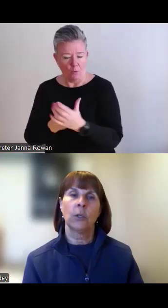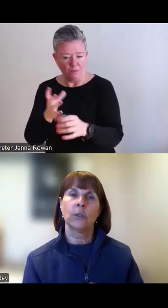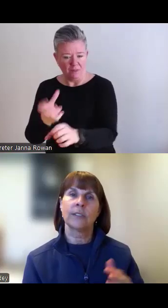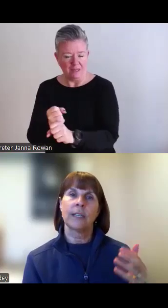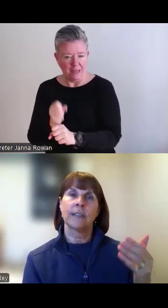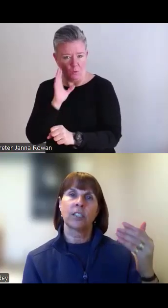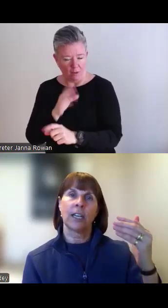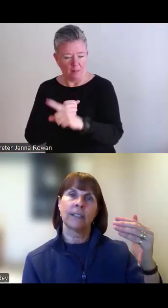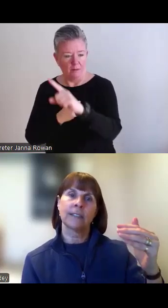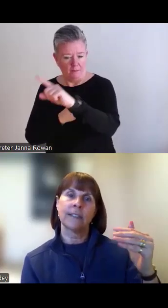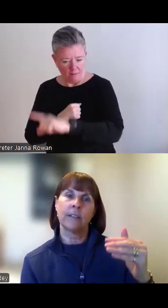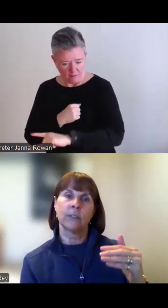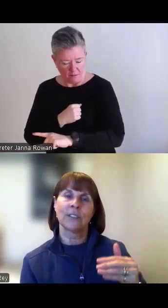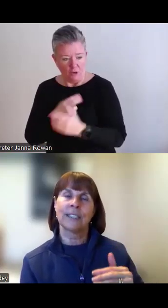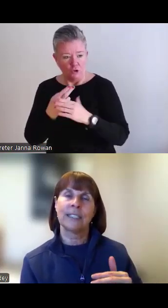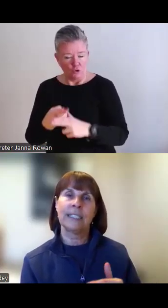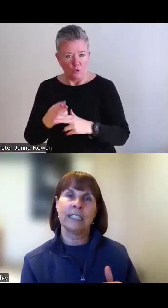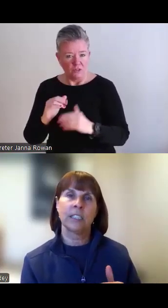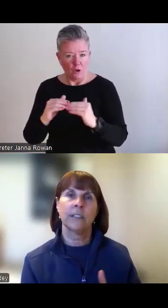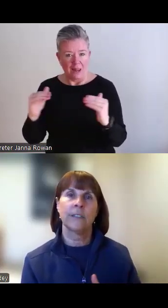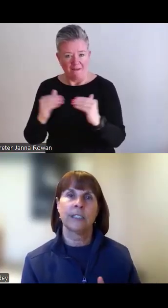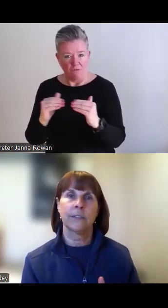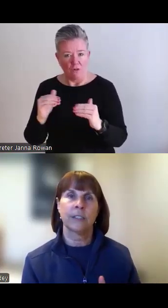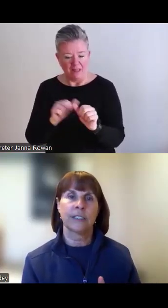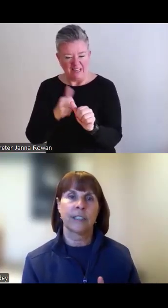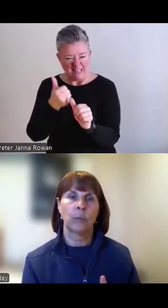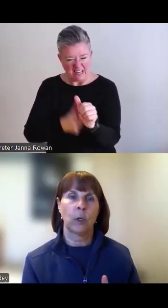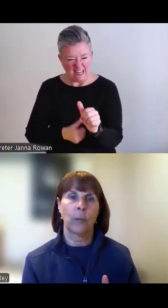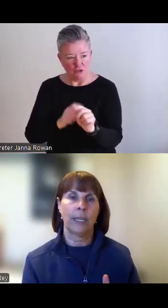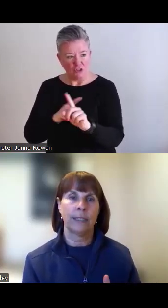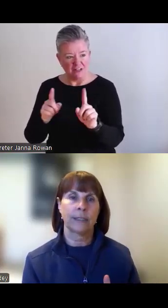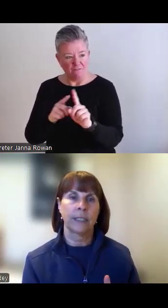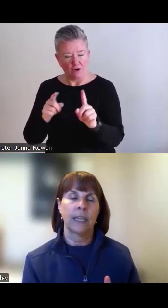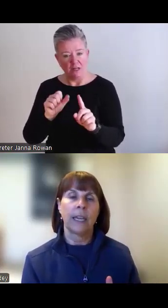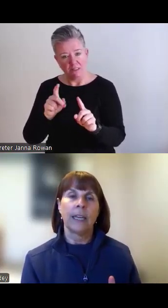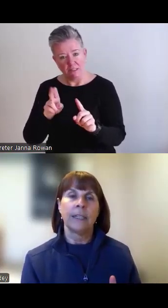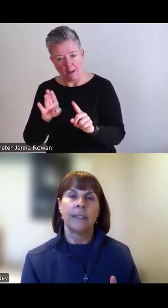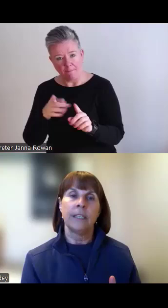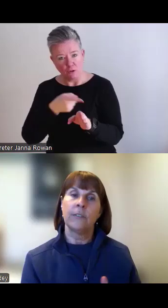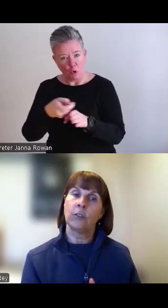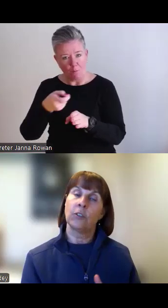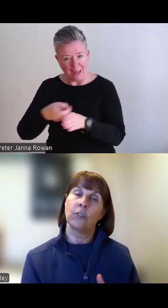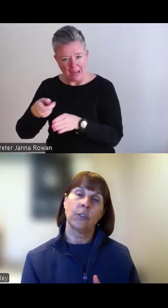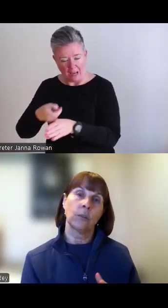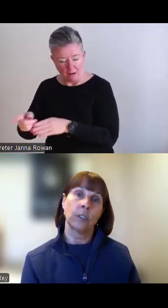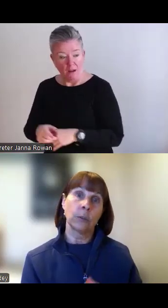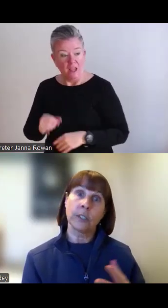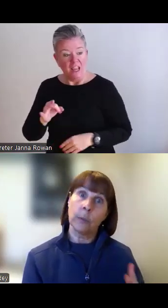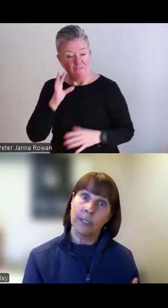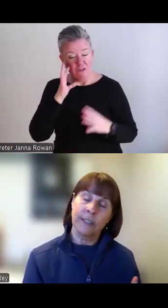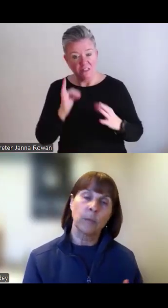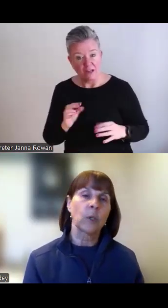shows the child's levels in each of the different subdomains. If you choose to only do some of the